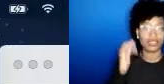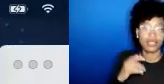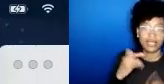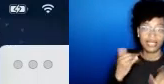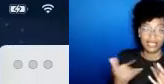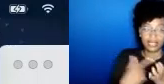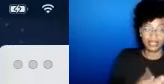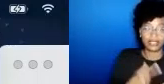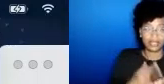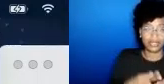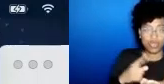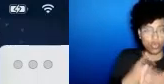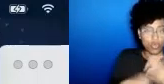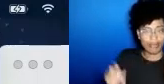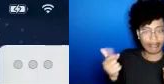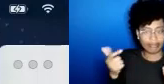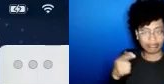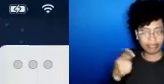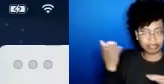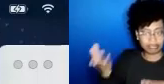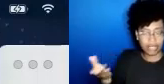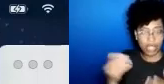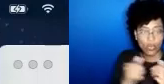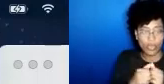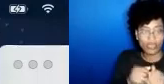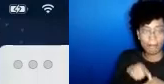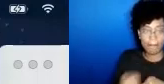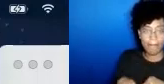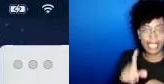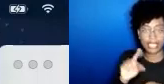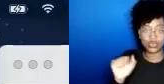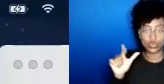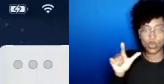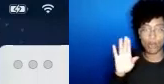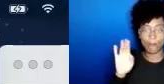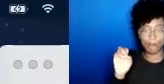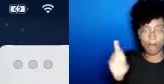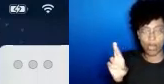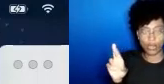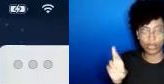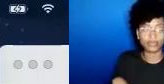else is over here on the main toolbar. This is where you had the general narration.